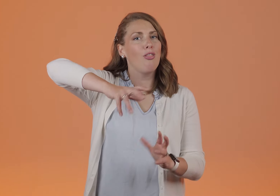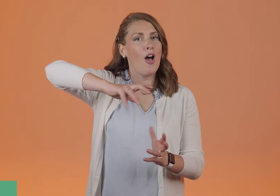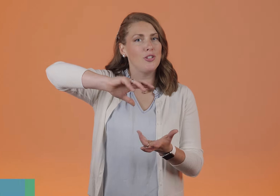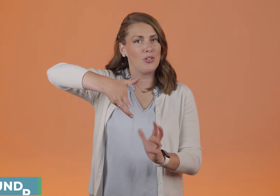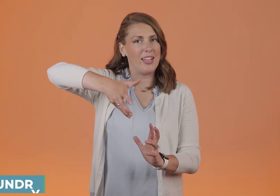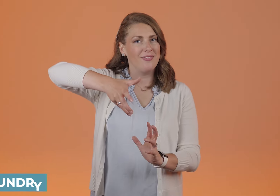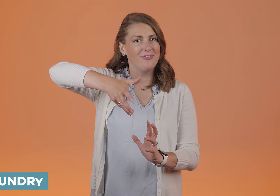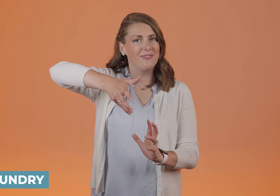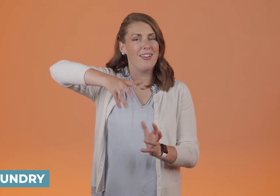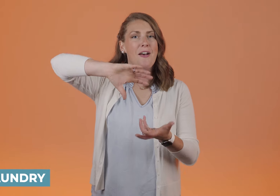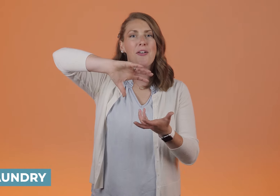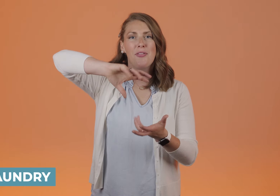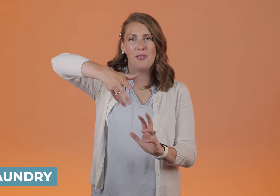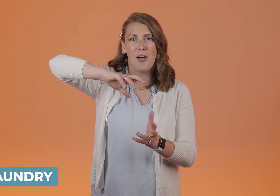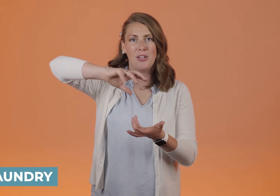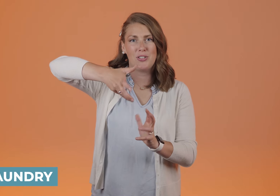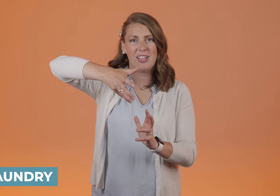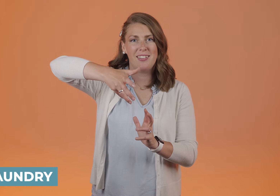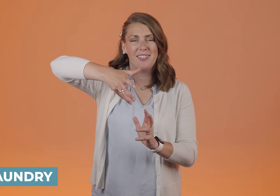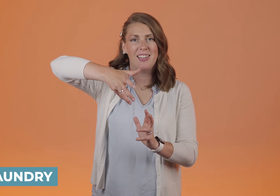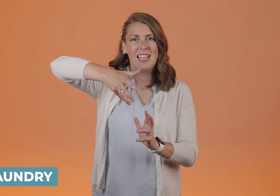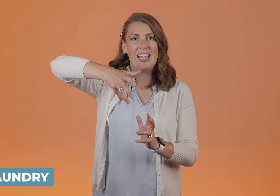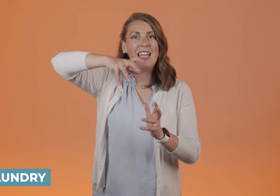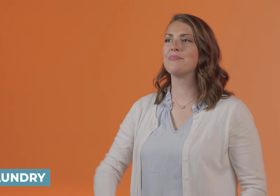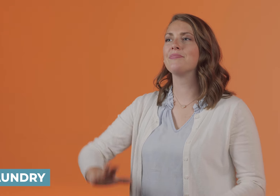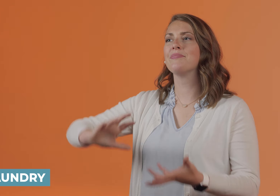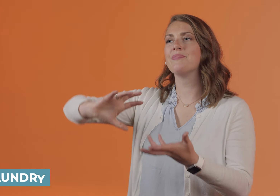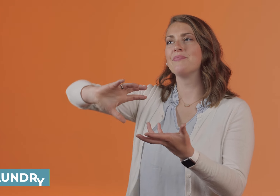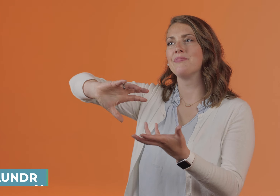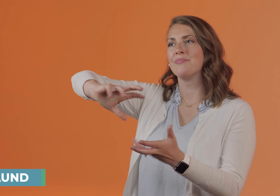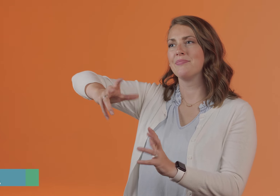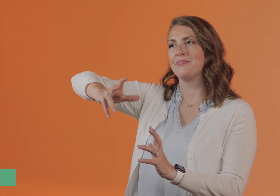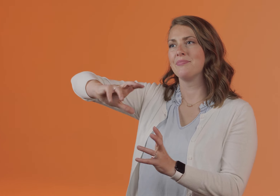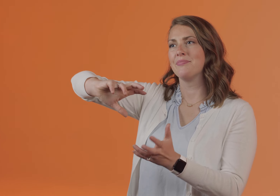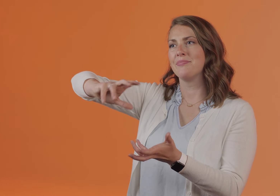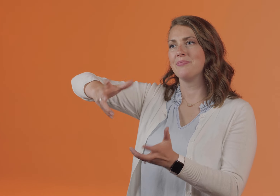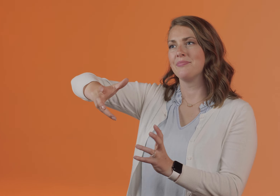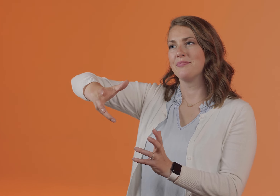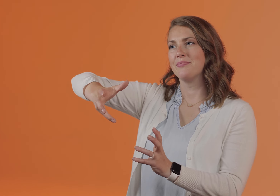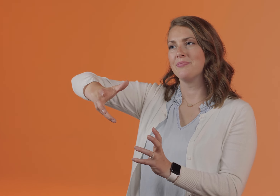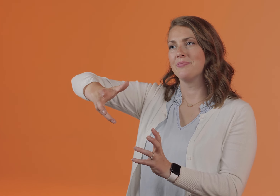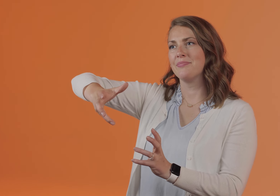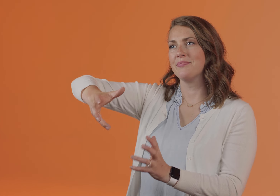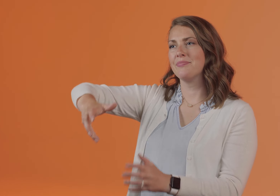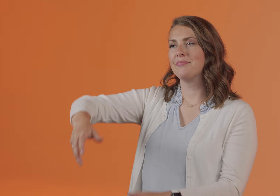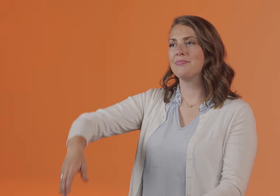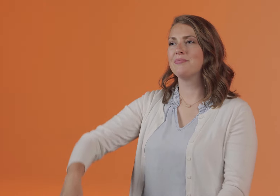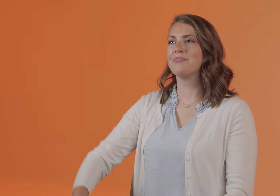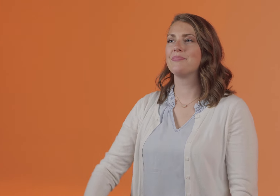Laundry. This is showing the agitator in the washing machine.